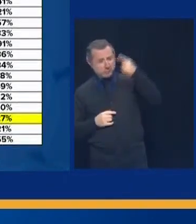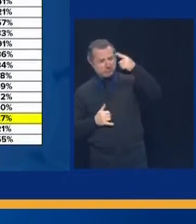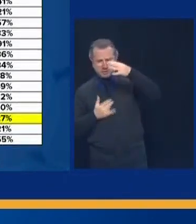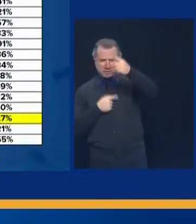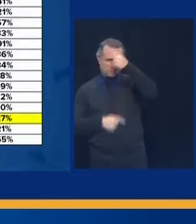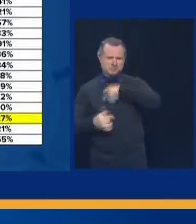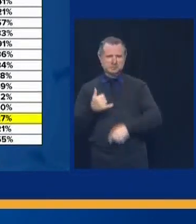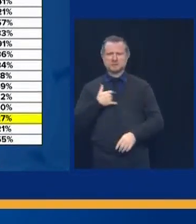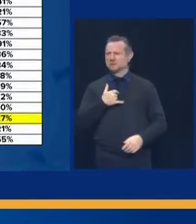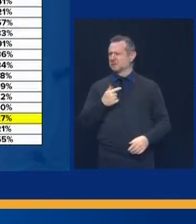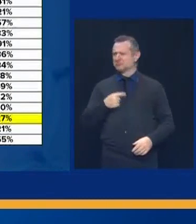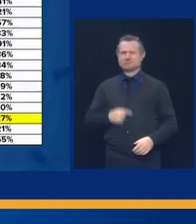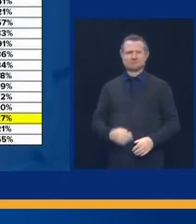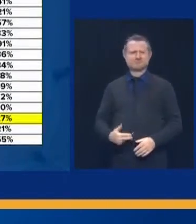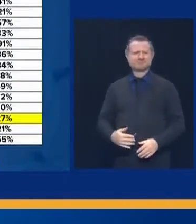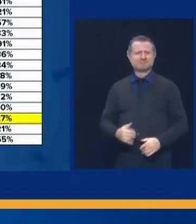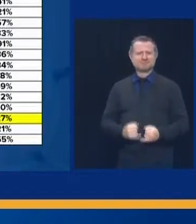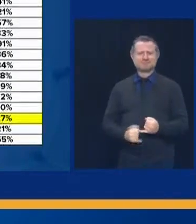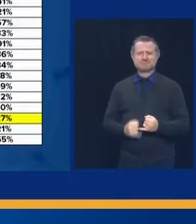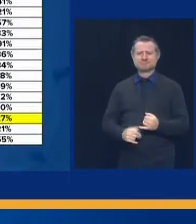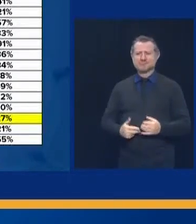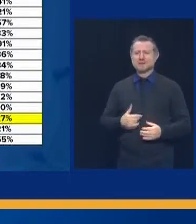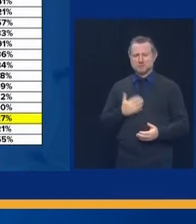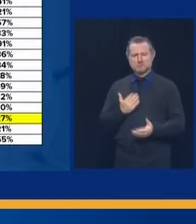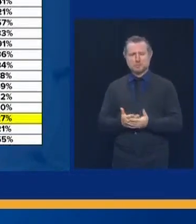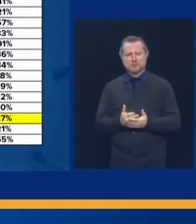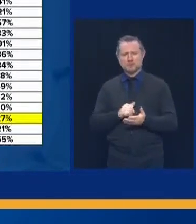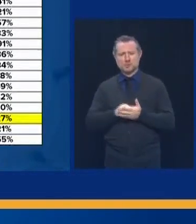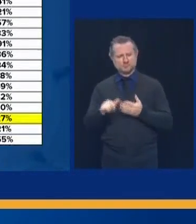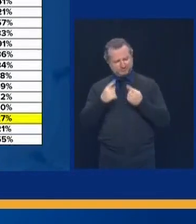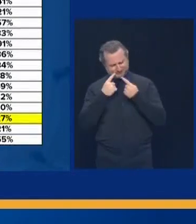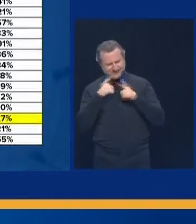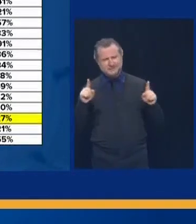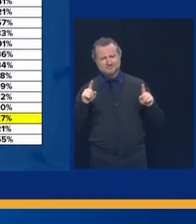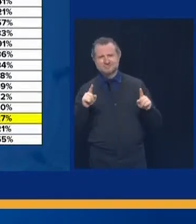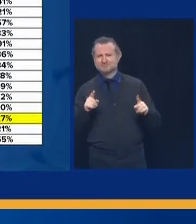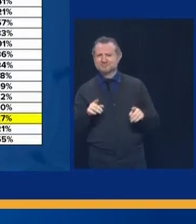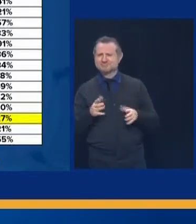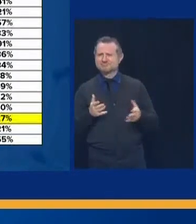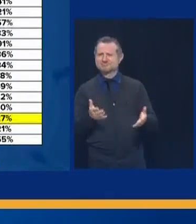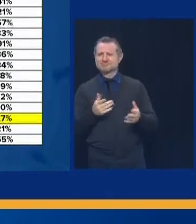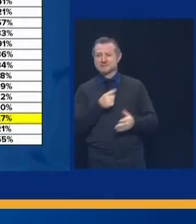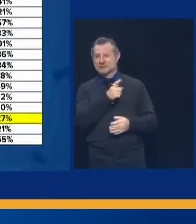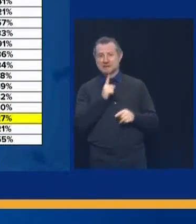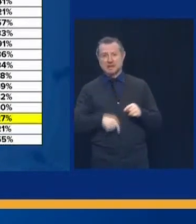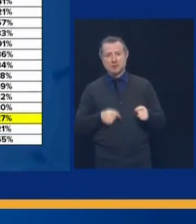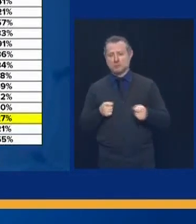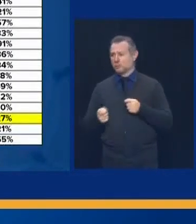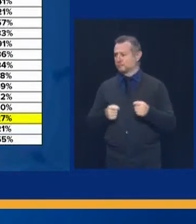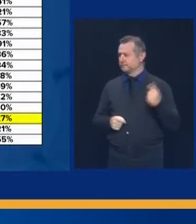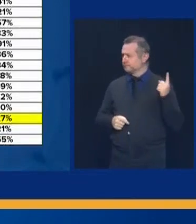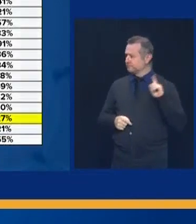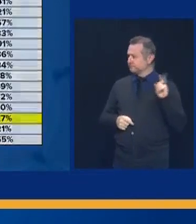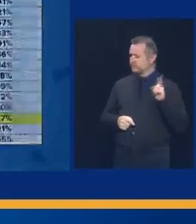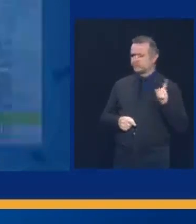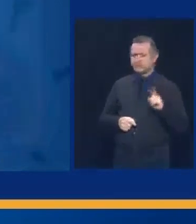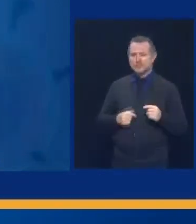IF YOU CAN'T CONTROL THE VIRUS? MR. FEDERAL GOVERNMENT, WHY ISN'T NEW YORK NUMBER ONE, IF YOU CAN'T CONTROL THE VIRUS? OH. BECAUSE NEW YORK DID CONTROL THE VIRUS.